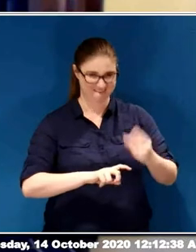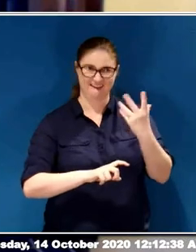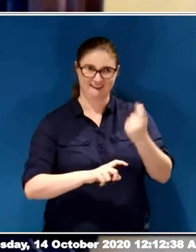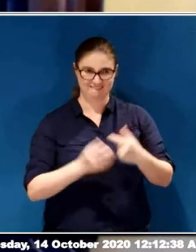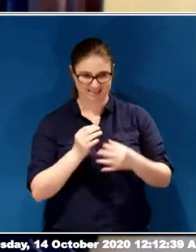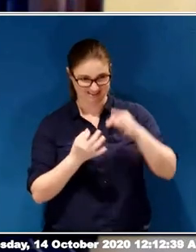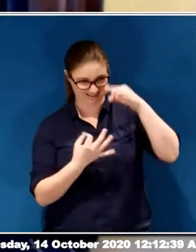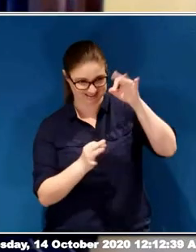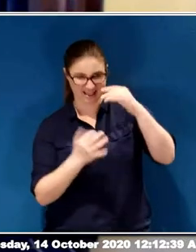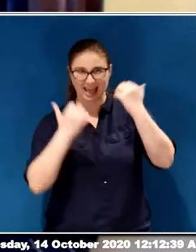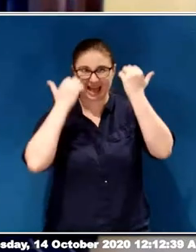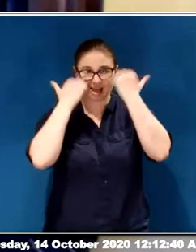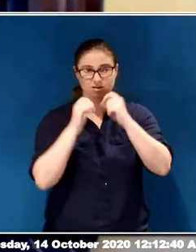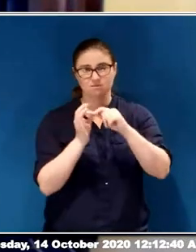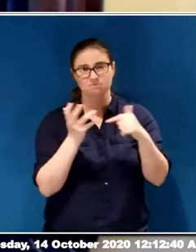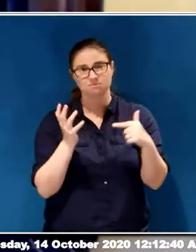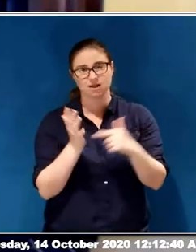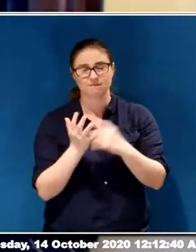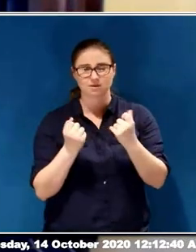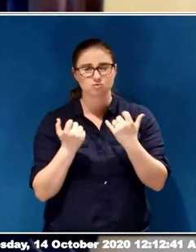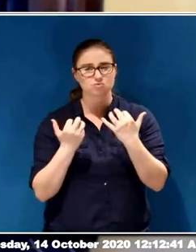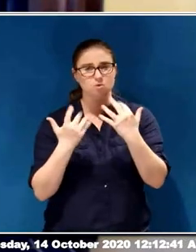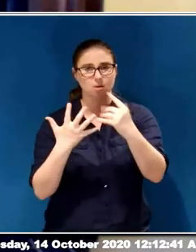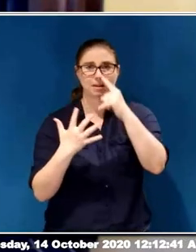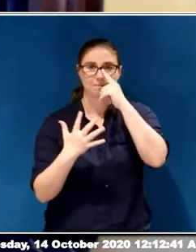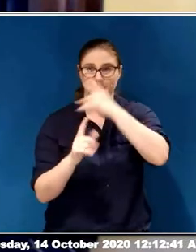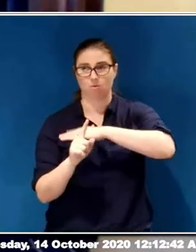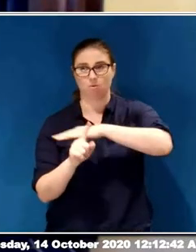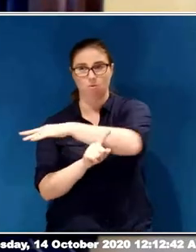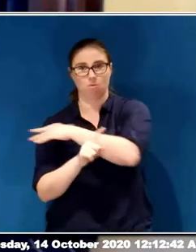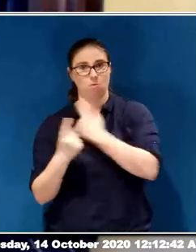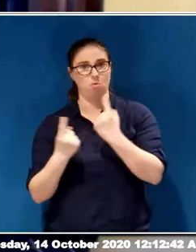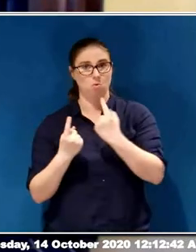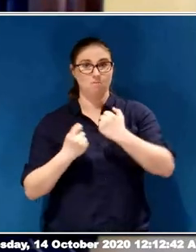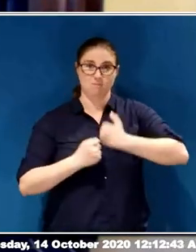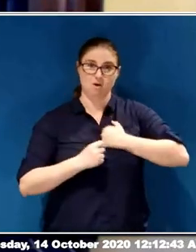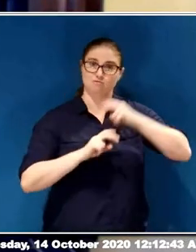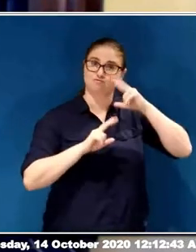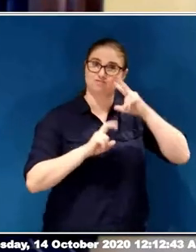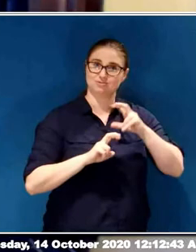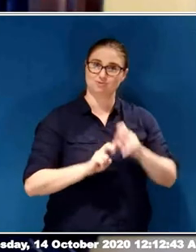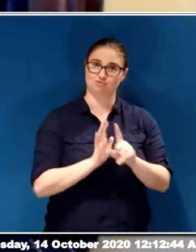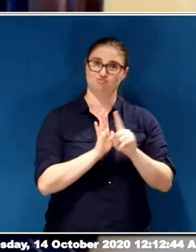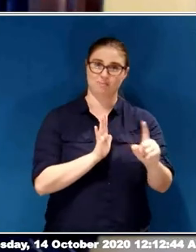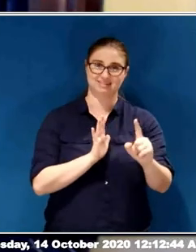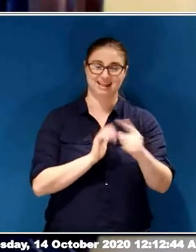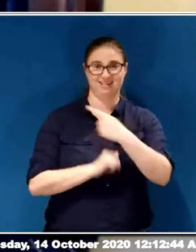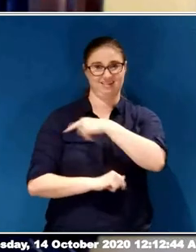which is, it's essential that this is addressed so that we end up ensuring